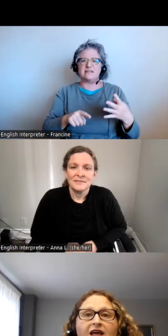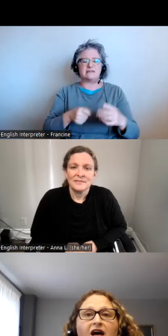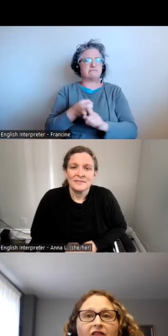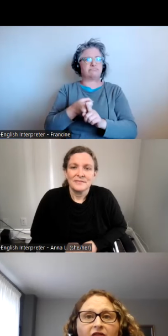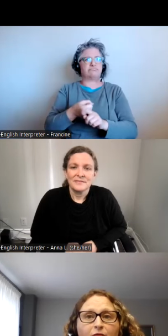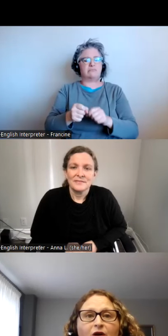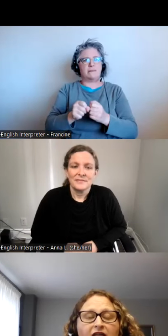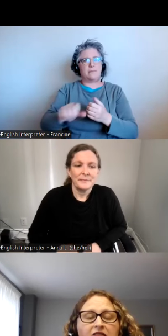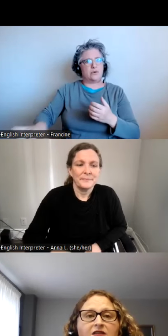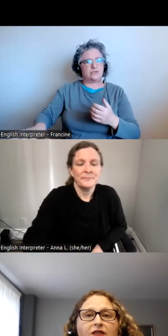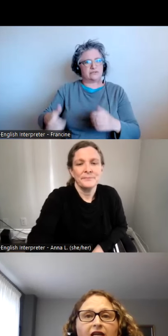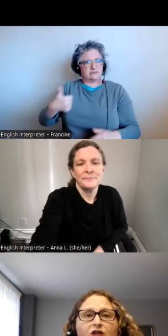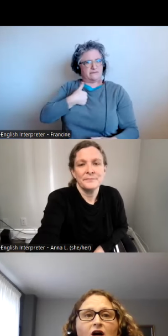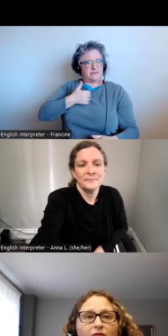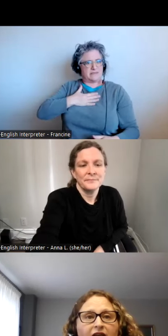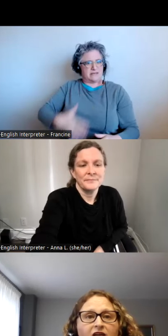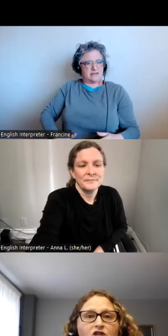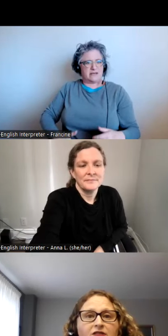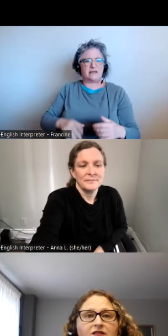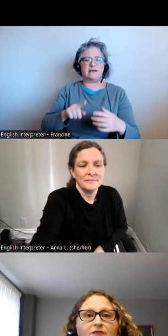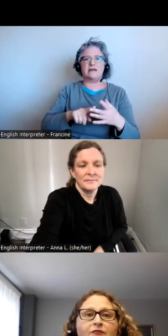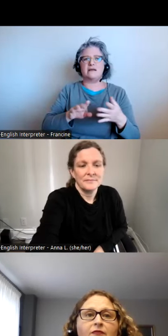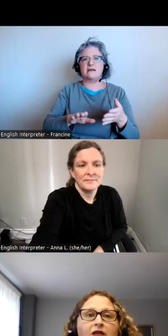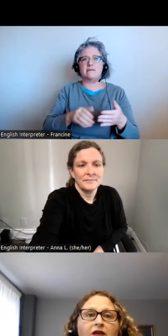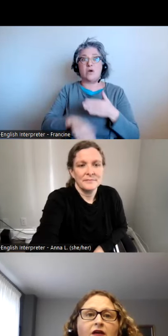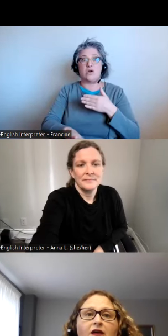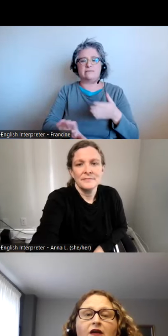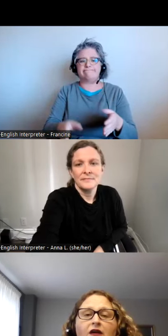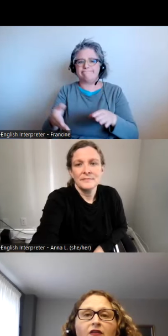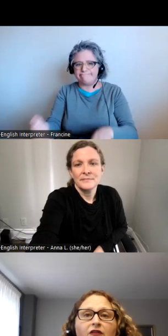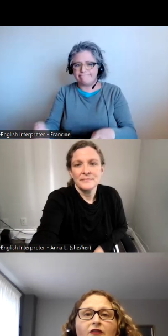pregnant people with respect to spontaneous abortion , stillbirth,